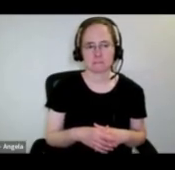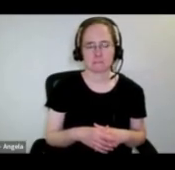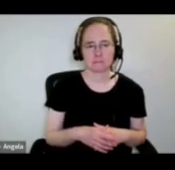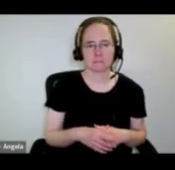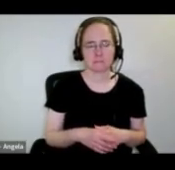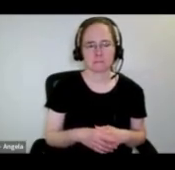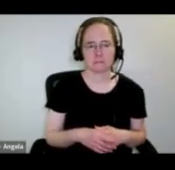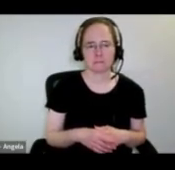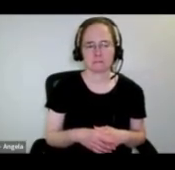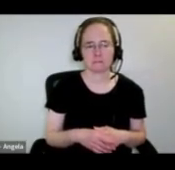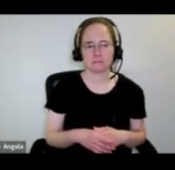David Watkins: Next slide, please.